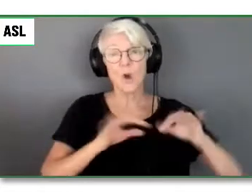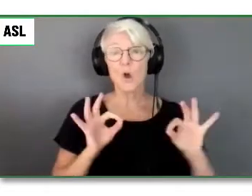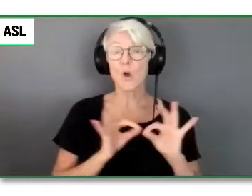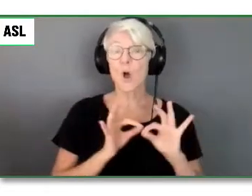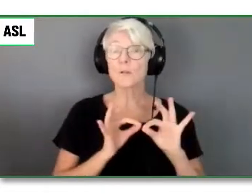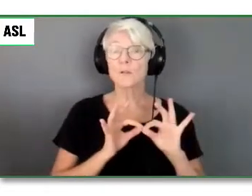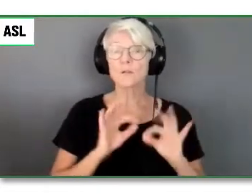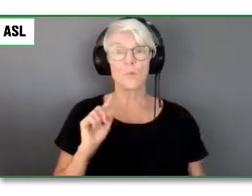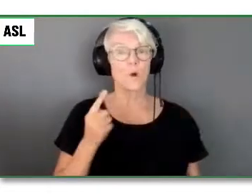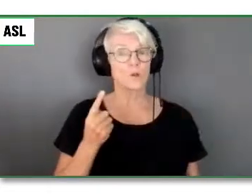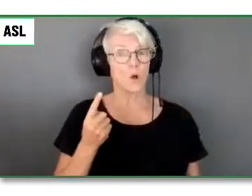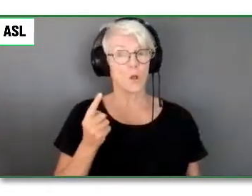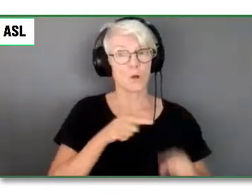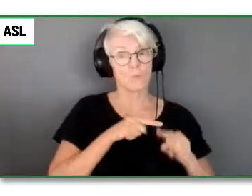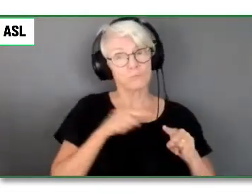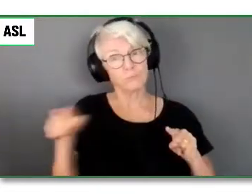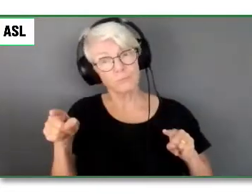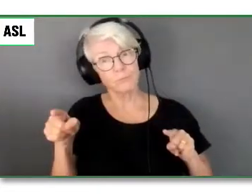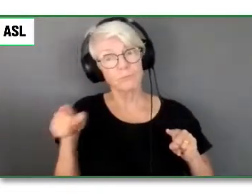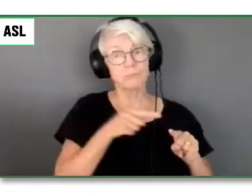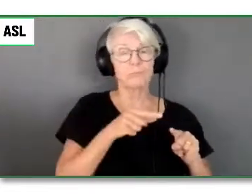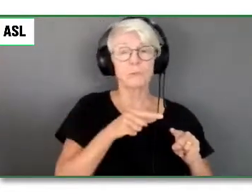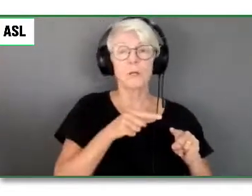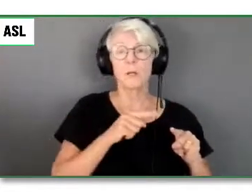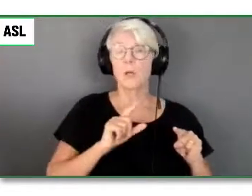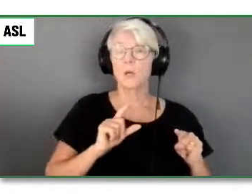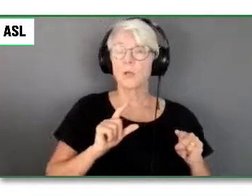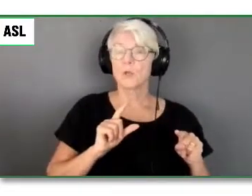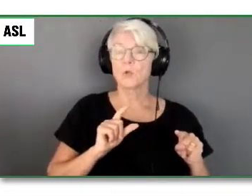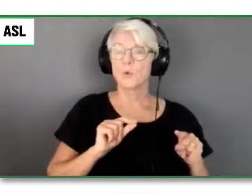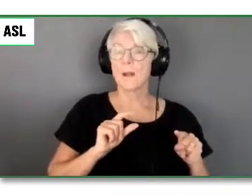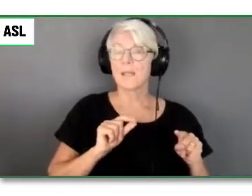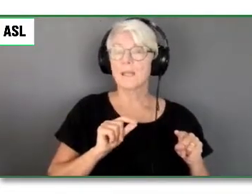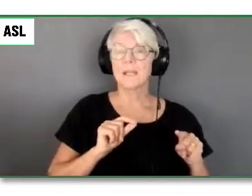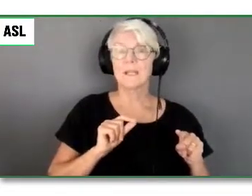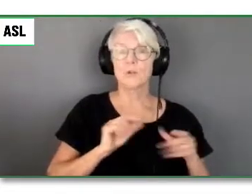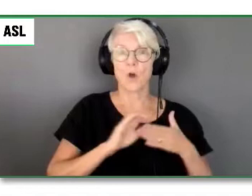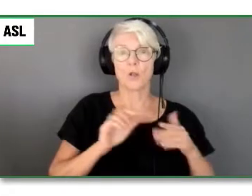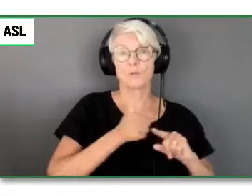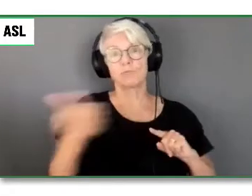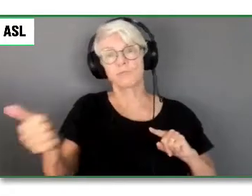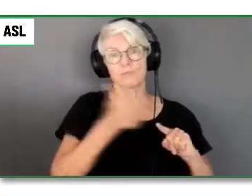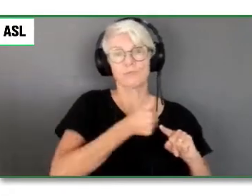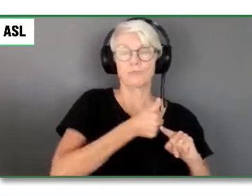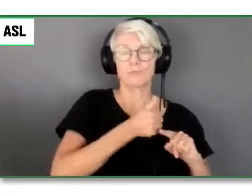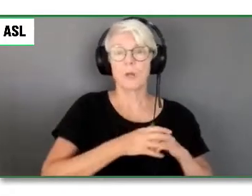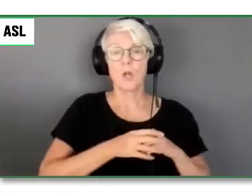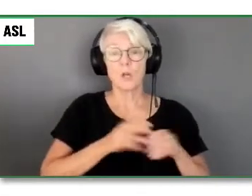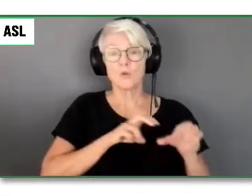way, twenty dollars round trip. In addition to riding on it